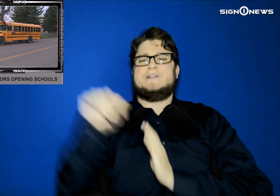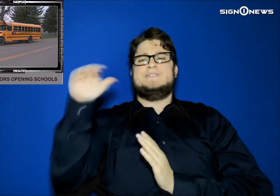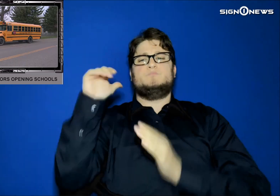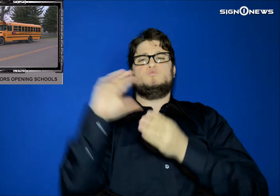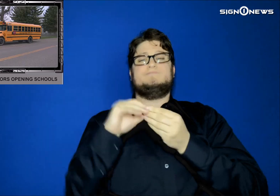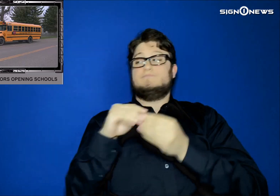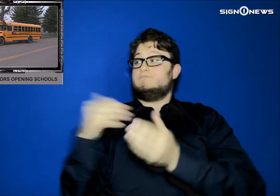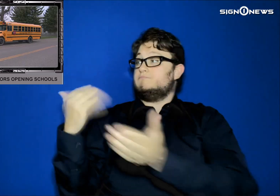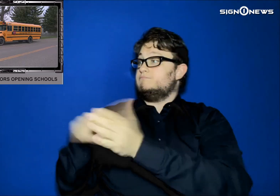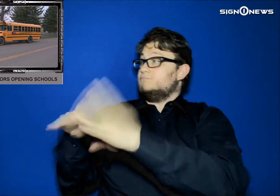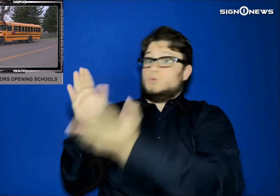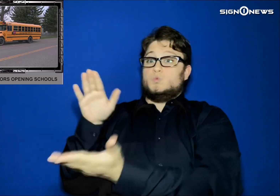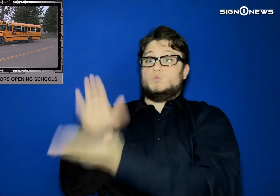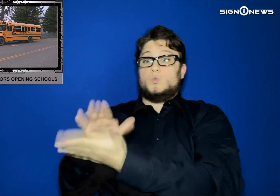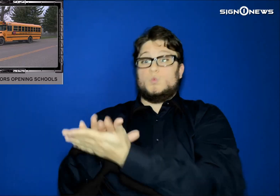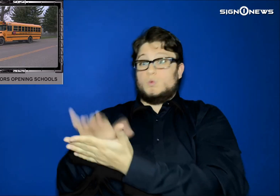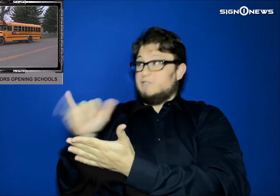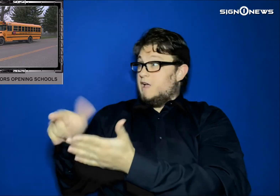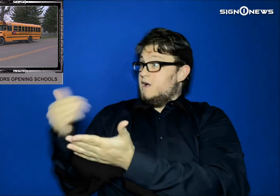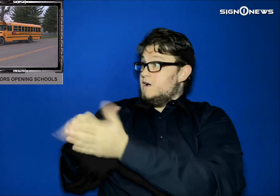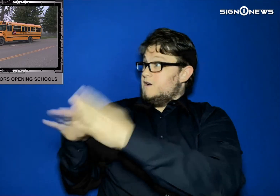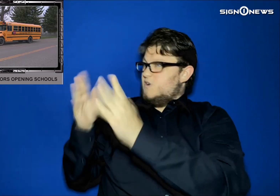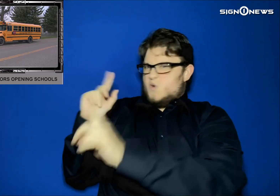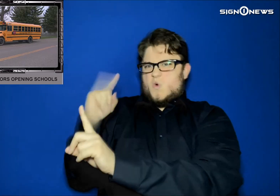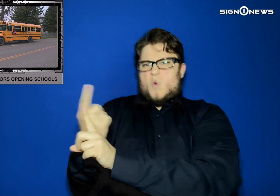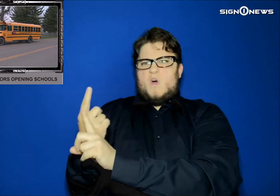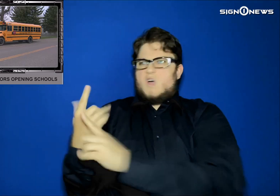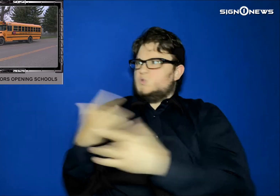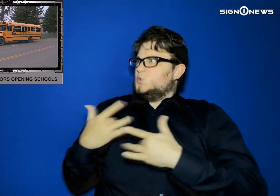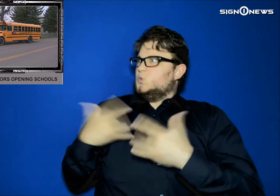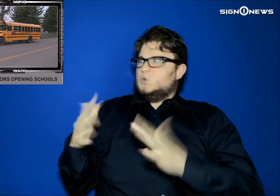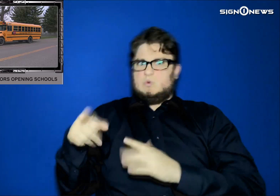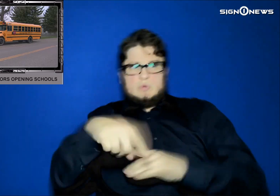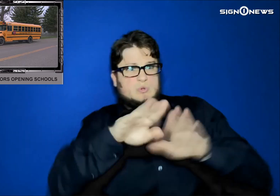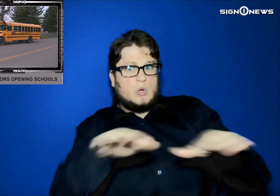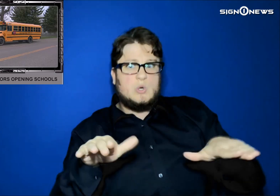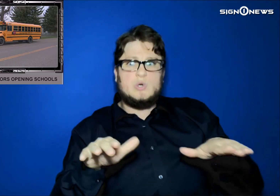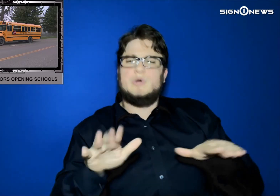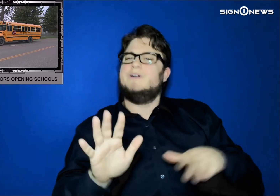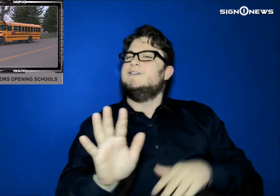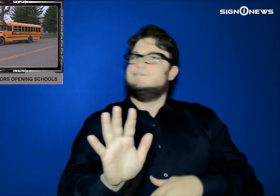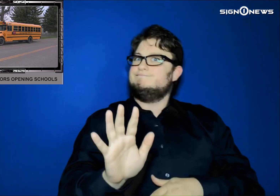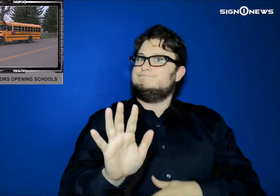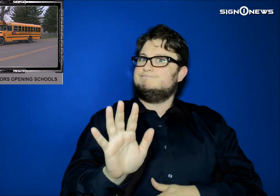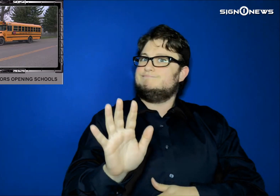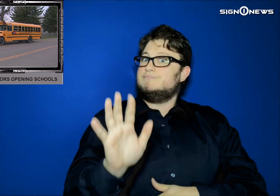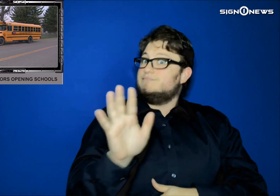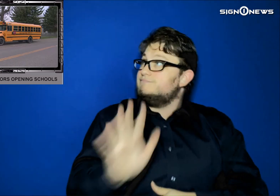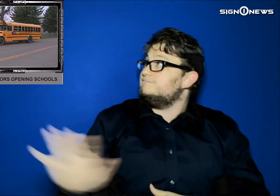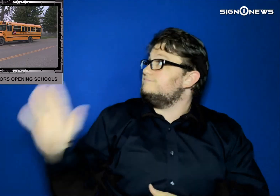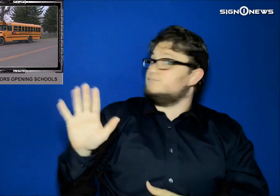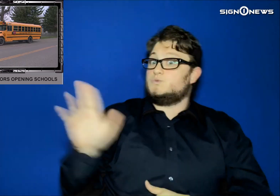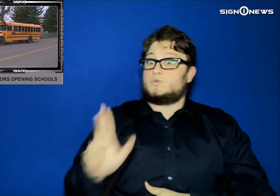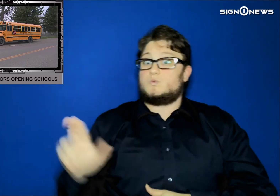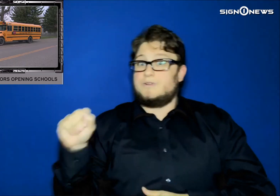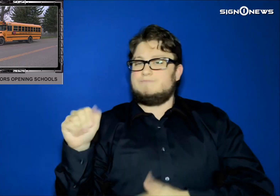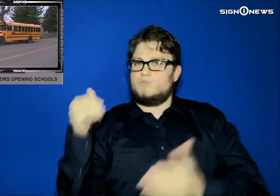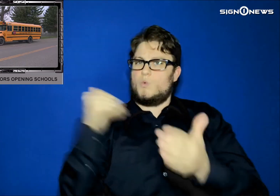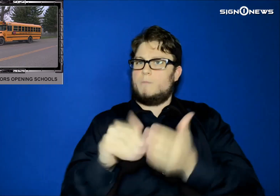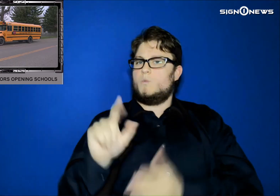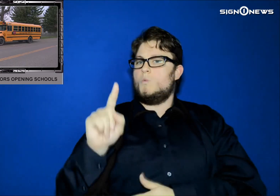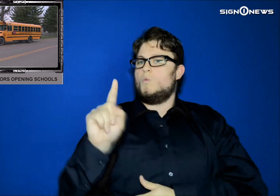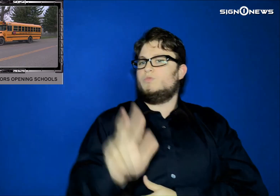And experts say children are not the only concern with reopening schools, with nearly